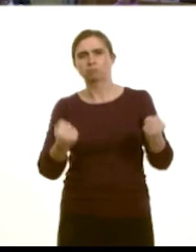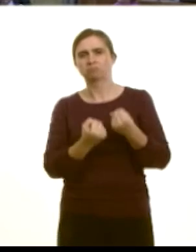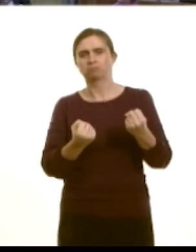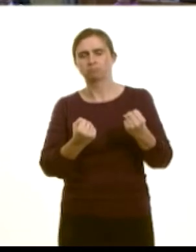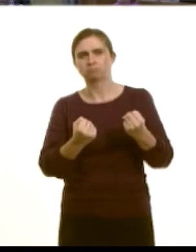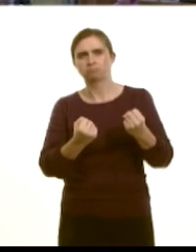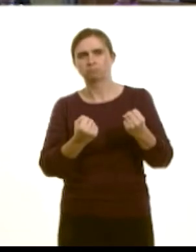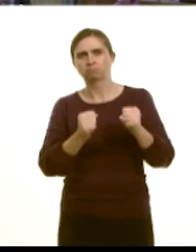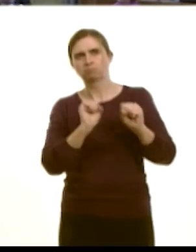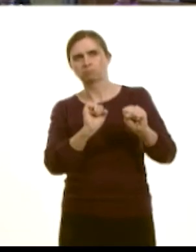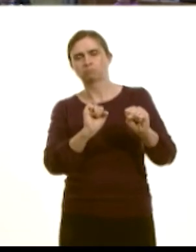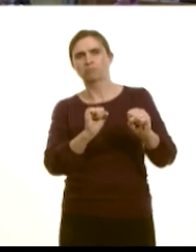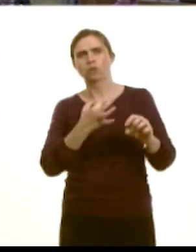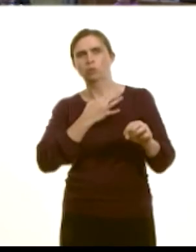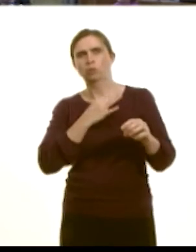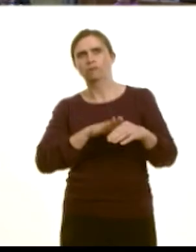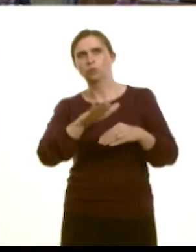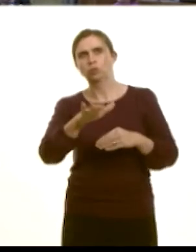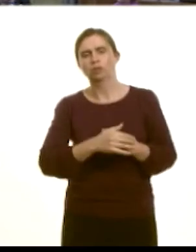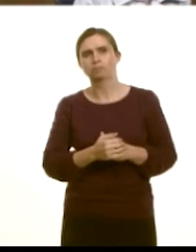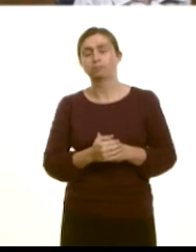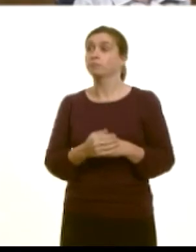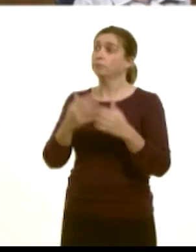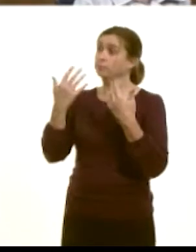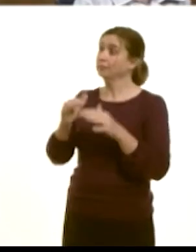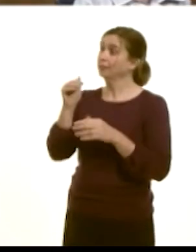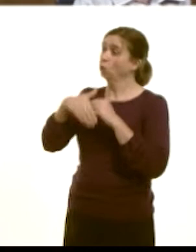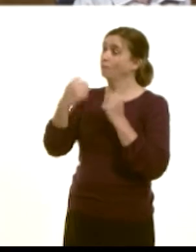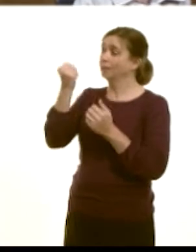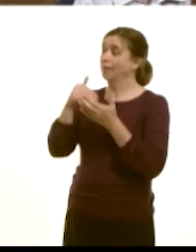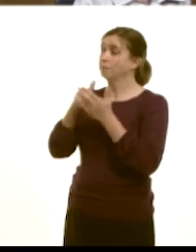Carwyn Jones: First of all, of course, we provided over £10 million to local authorities